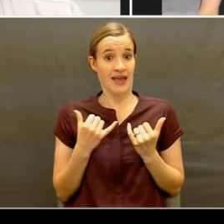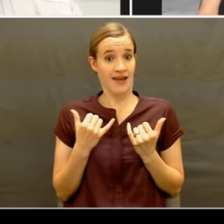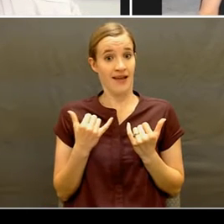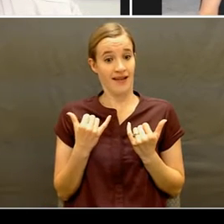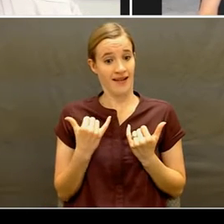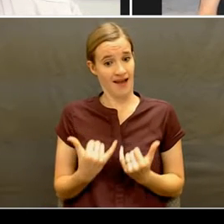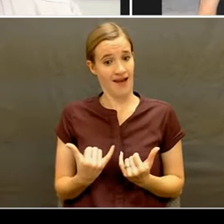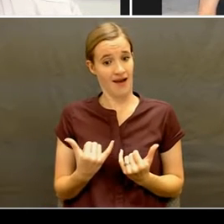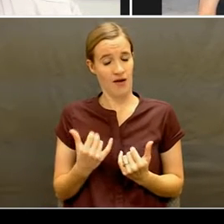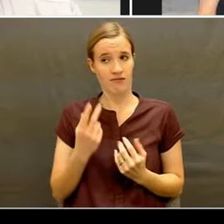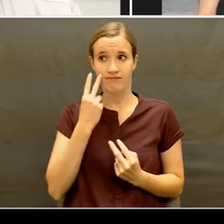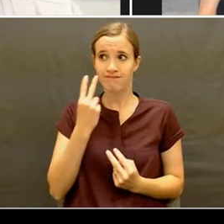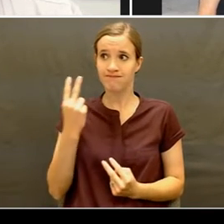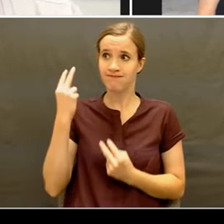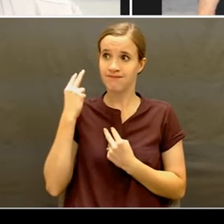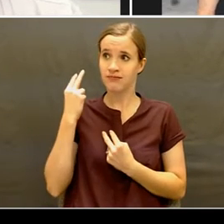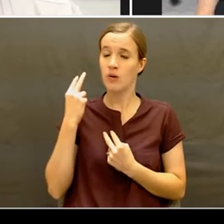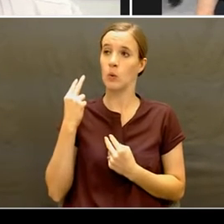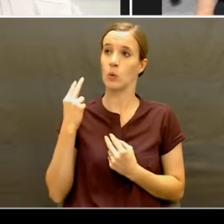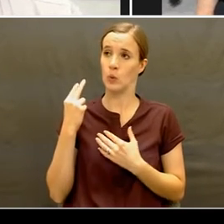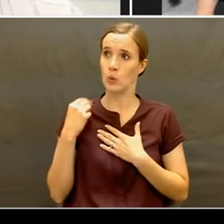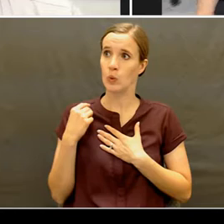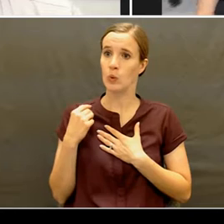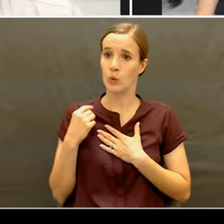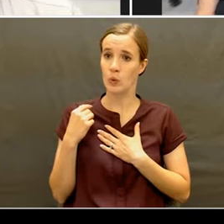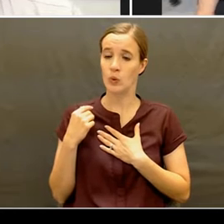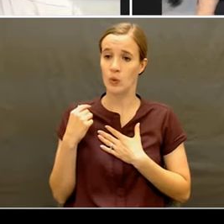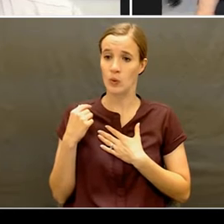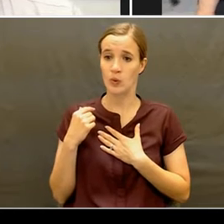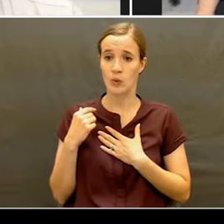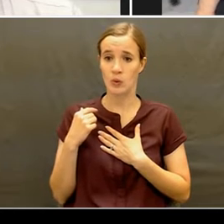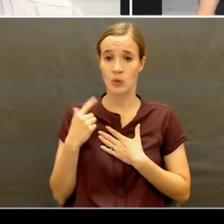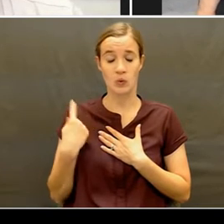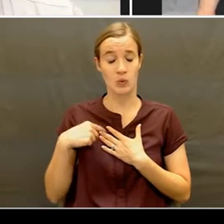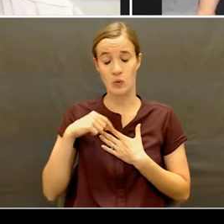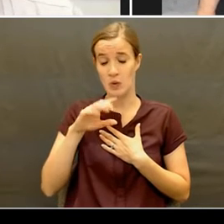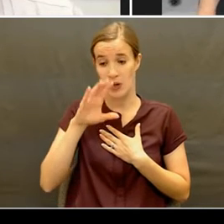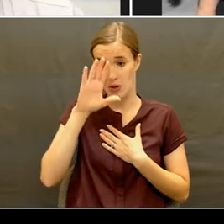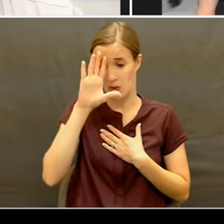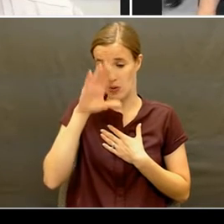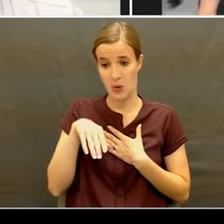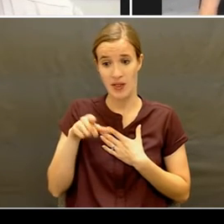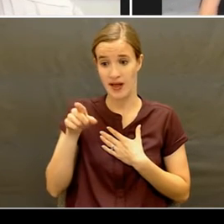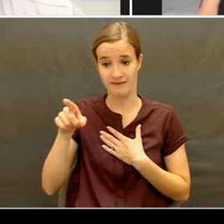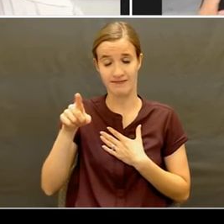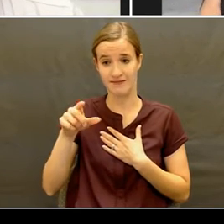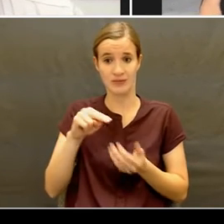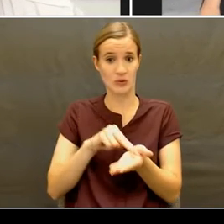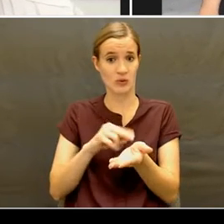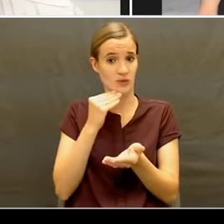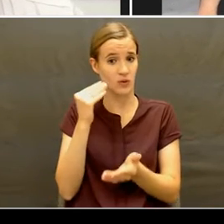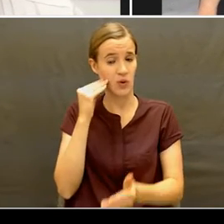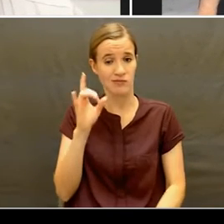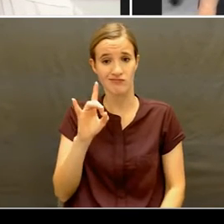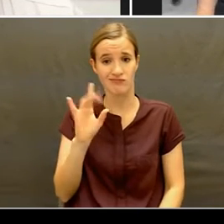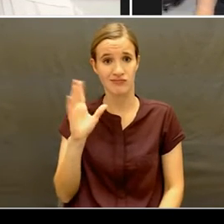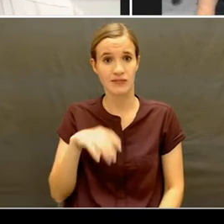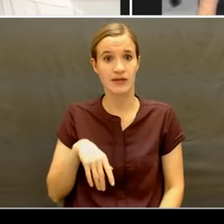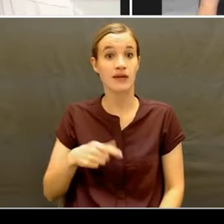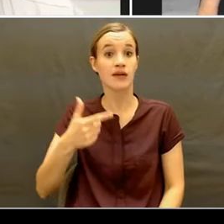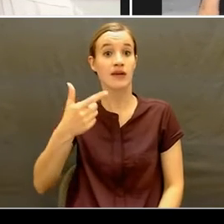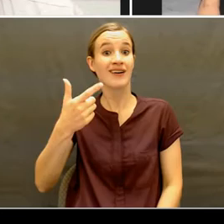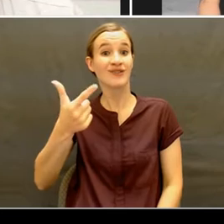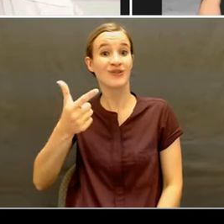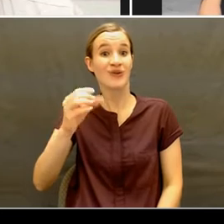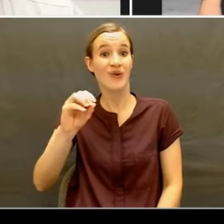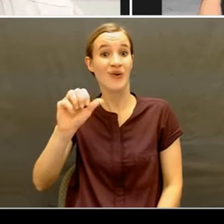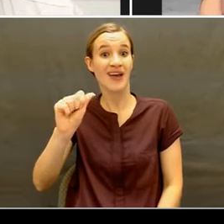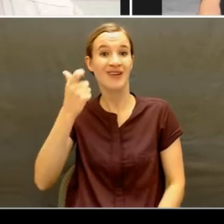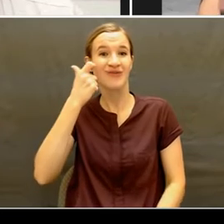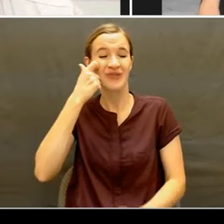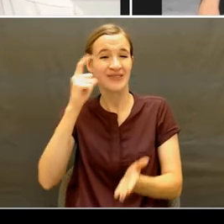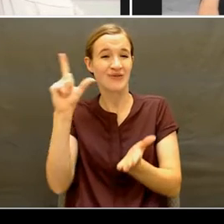how bad that has, has, you know, we did GLA just came out with an infection report, about 82% of